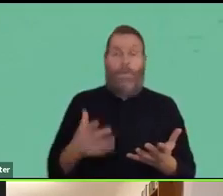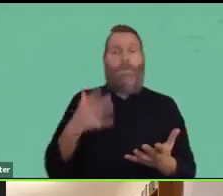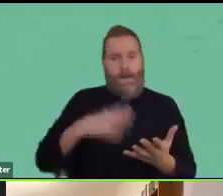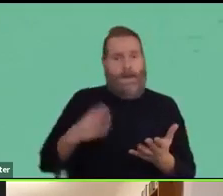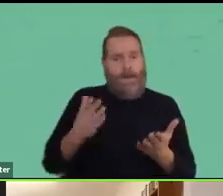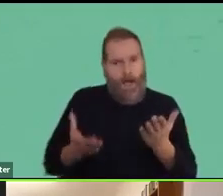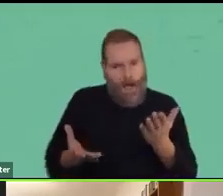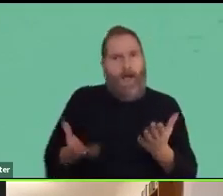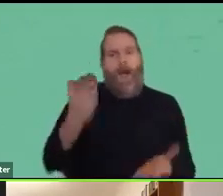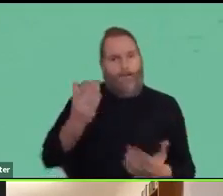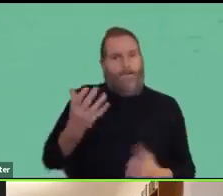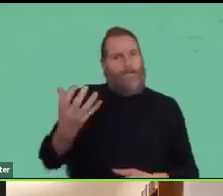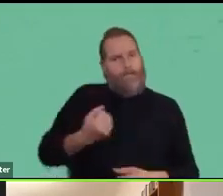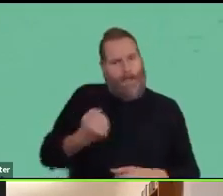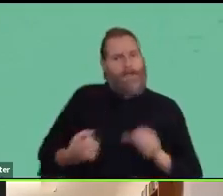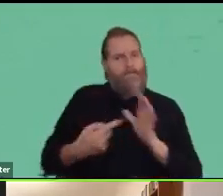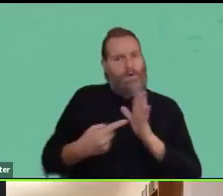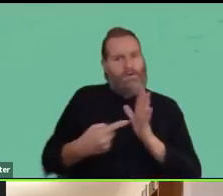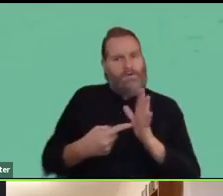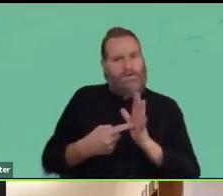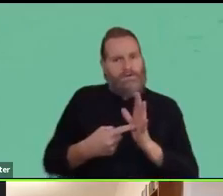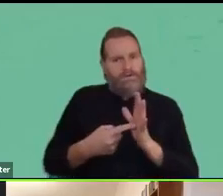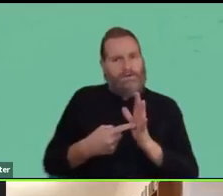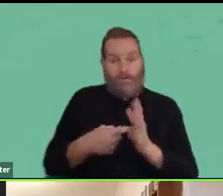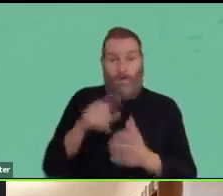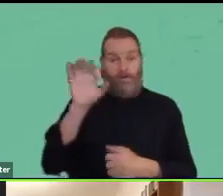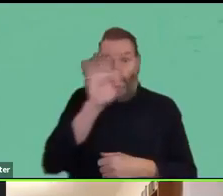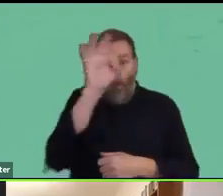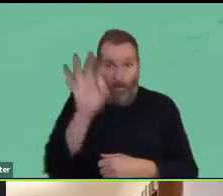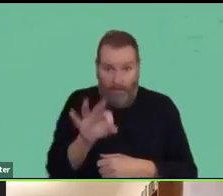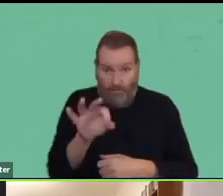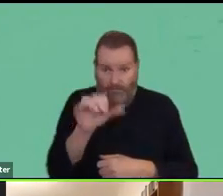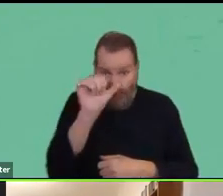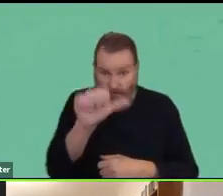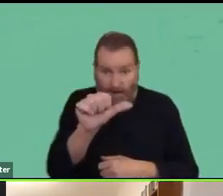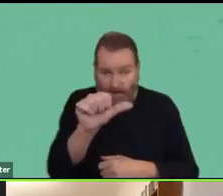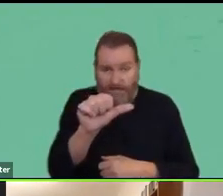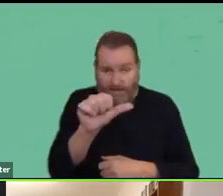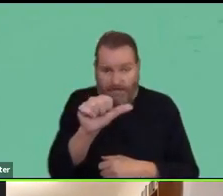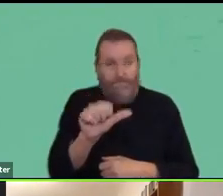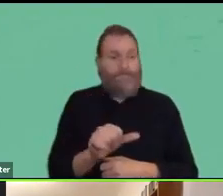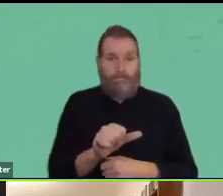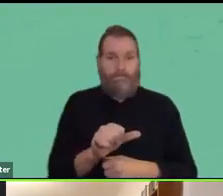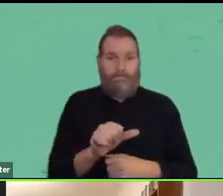and so the question is right there is that £250 we've got to get into discussions around it